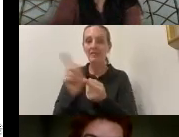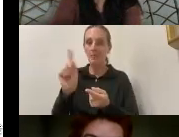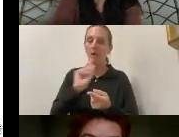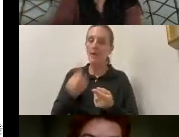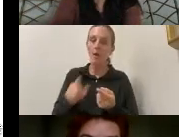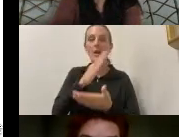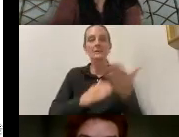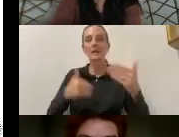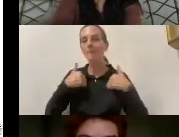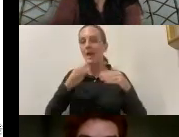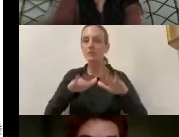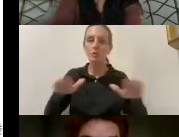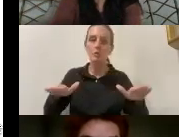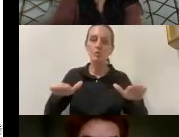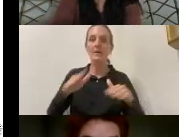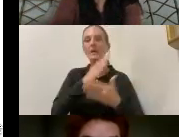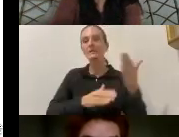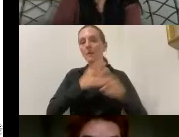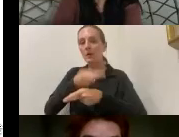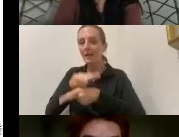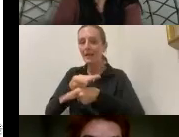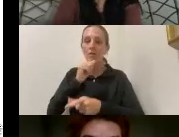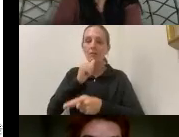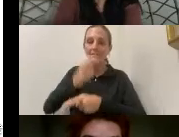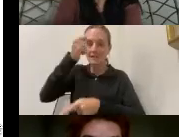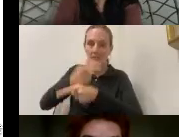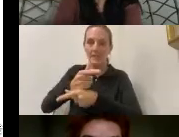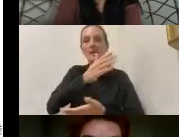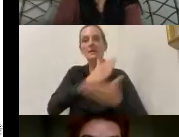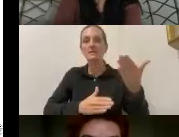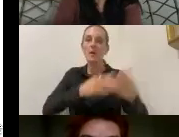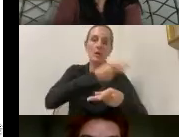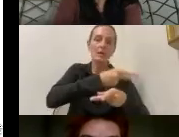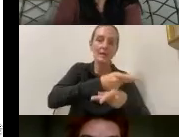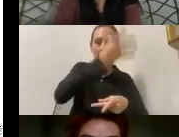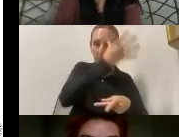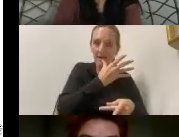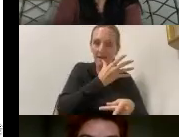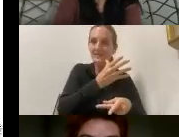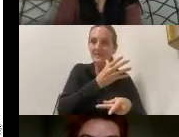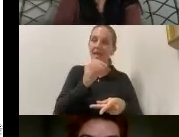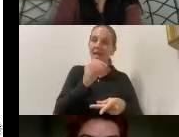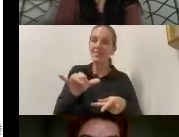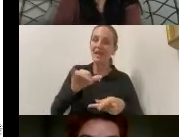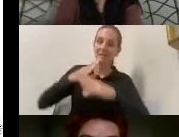for their siblings; some of them are caring for their parents; and these are kind of barriers that are put up for professional youth.